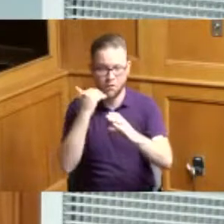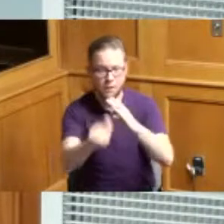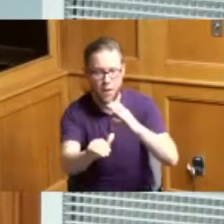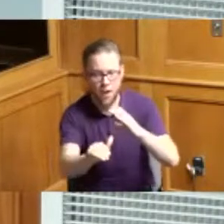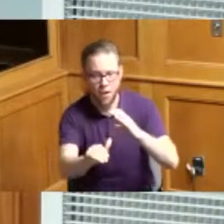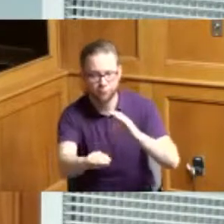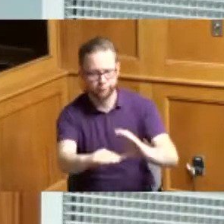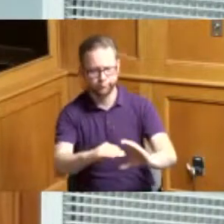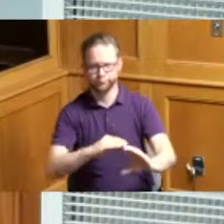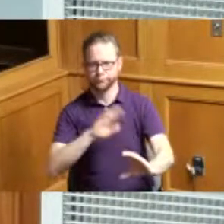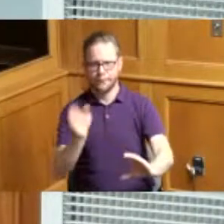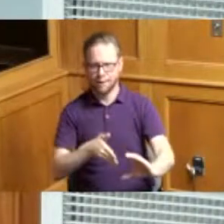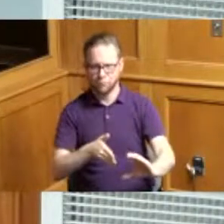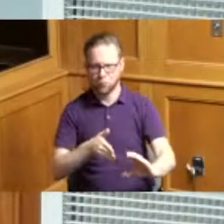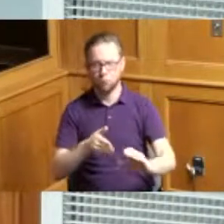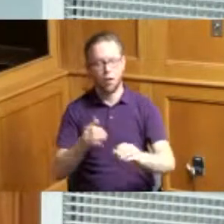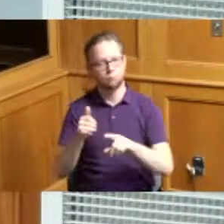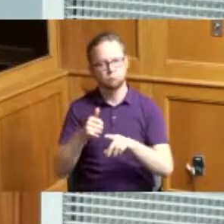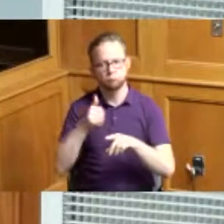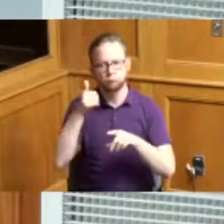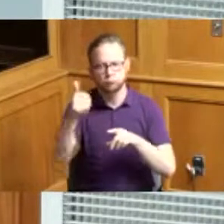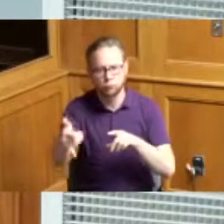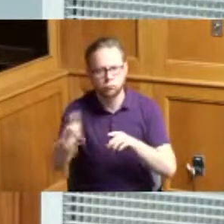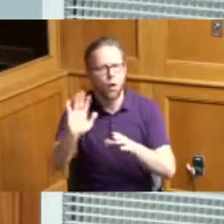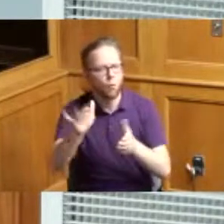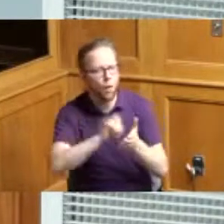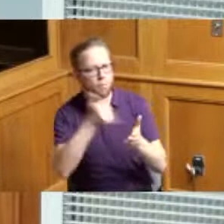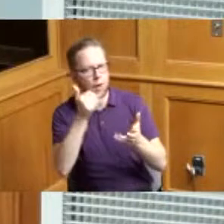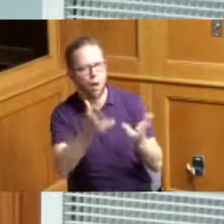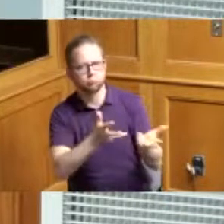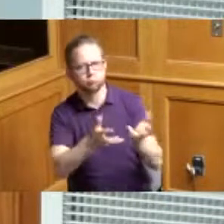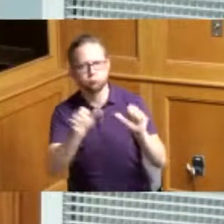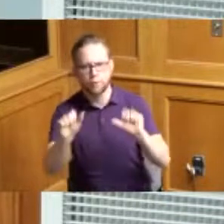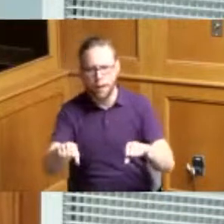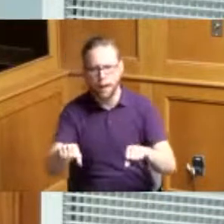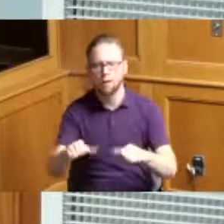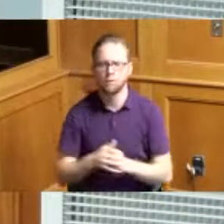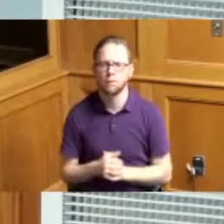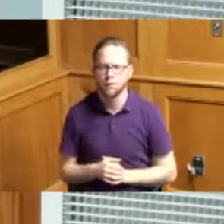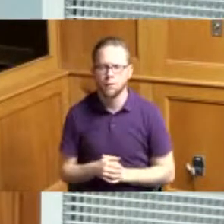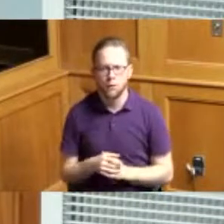the phone calls that is included in the process of trying to make sure that we get everything we need